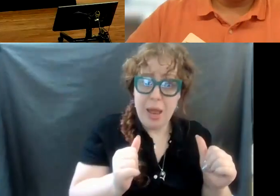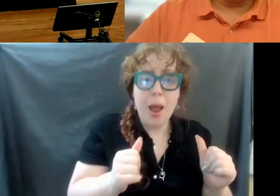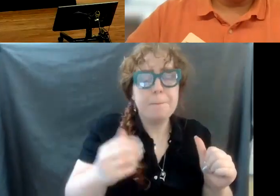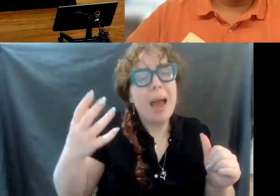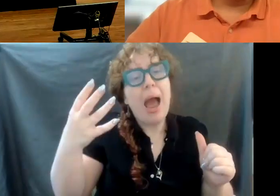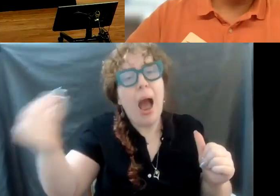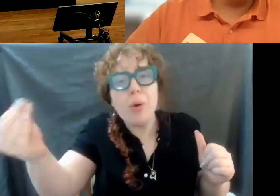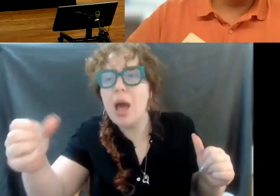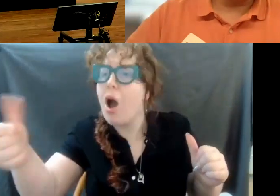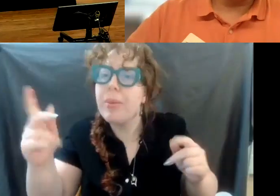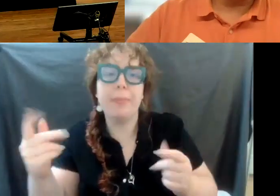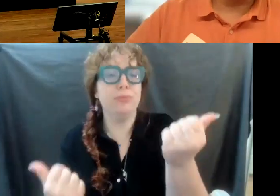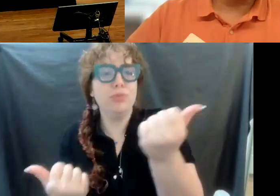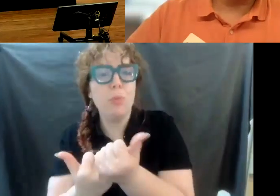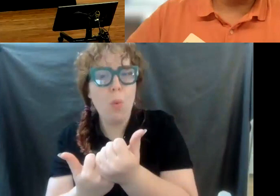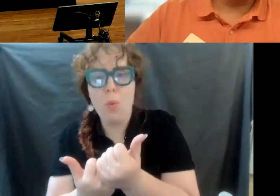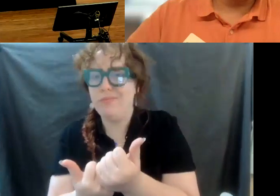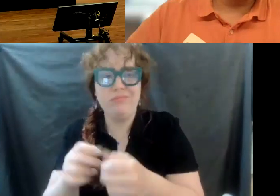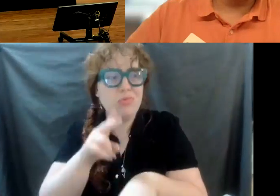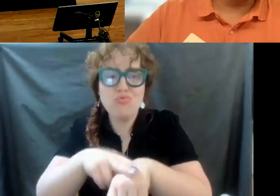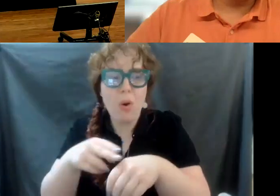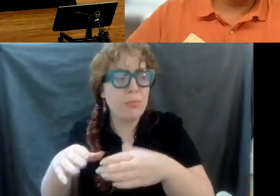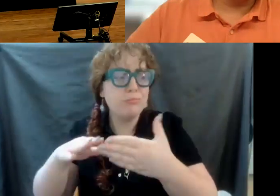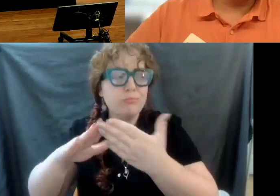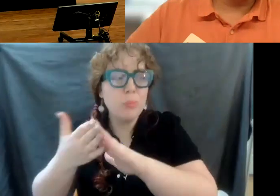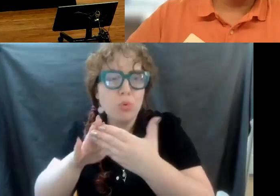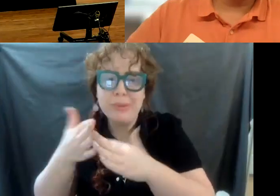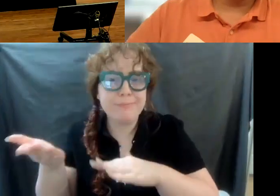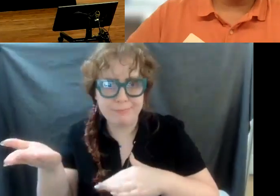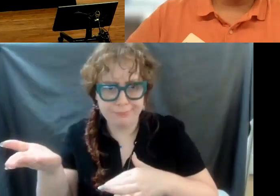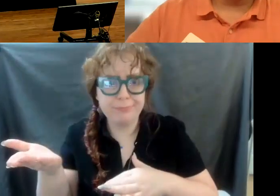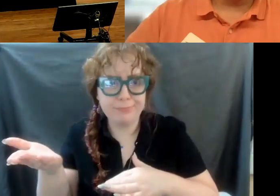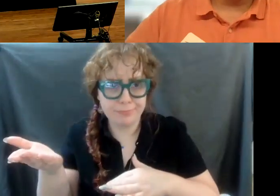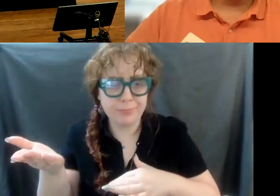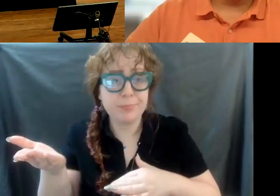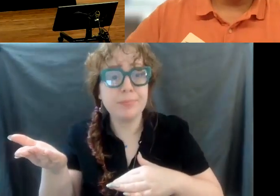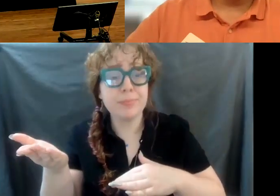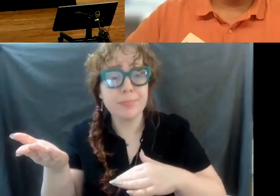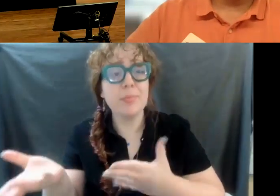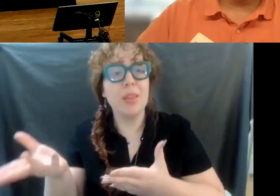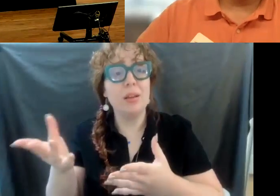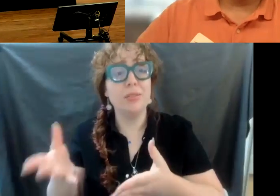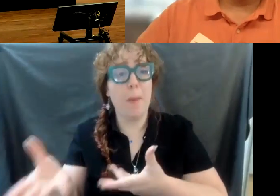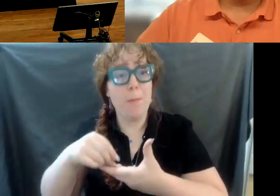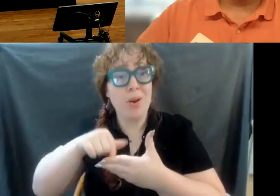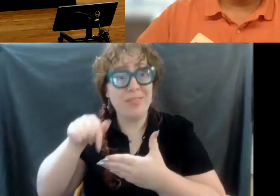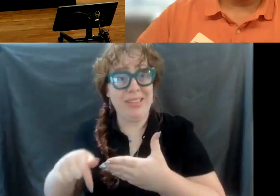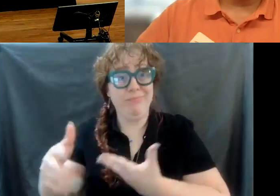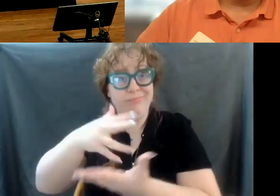And then as a part of the sort of integration of the CESSA work, I wanted us to look at this sort of idea